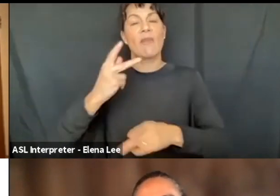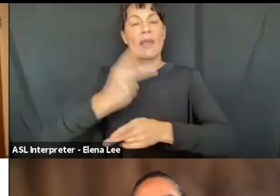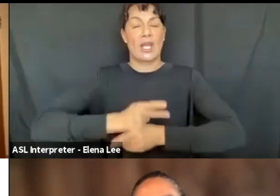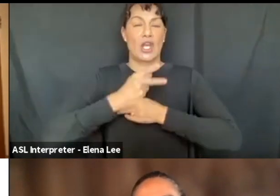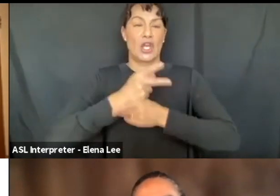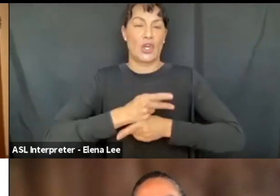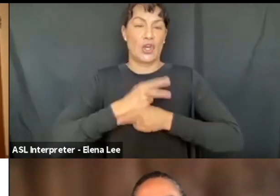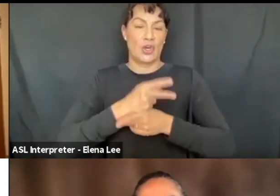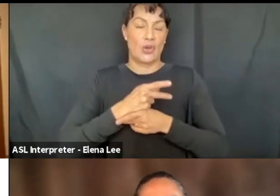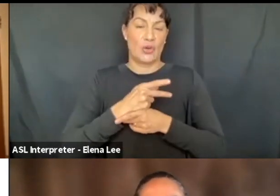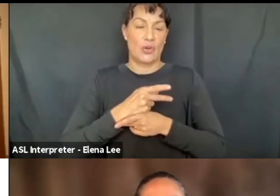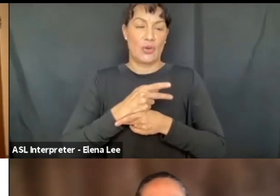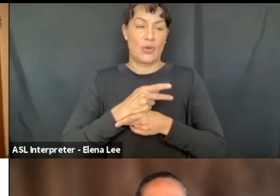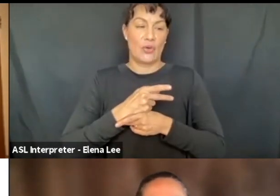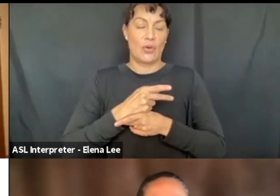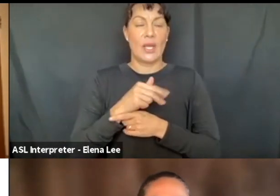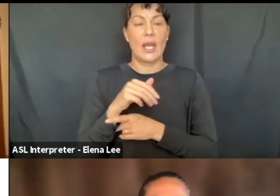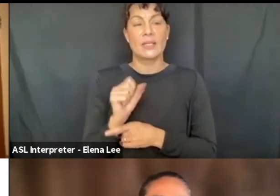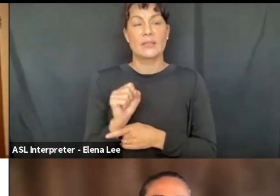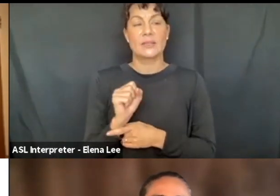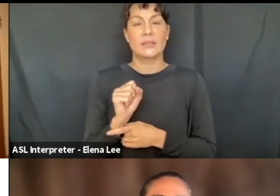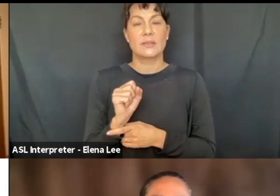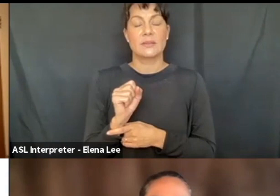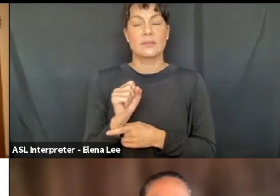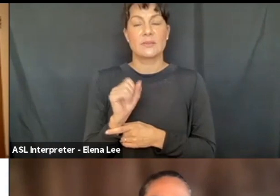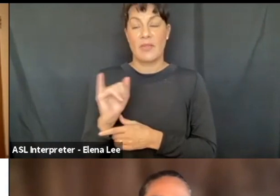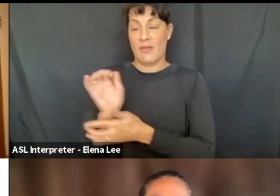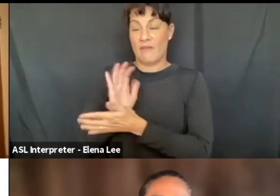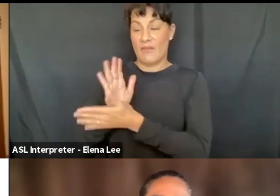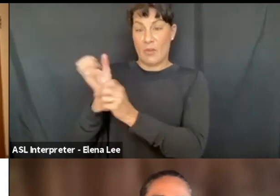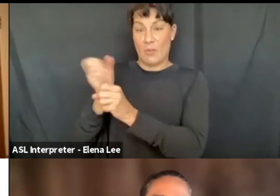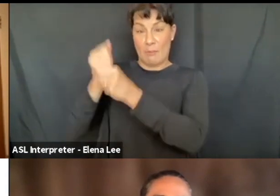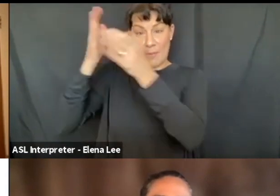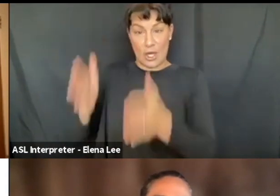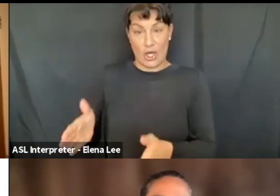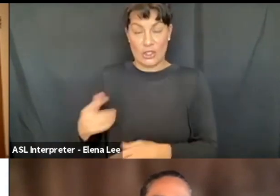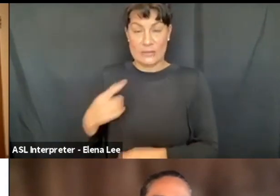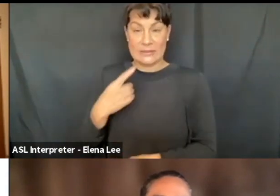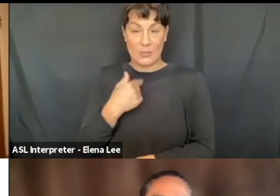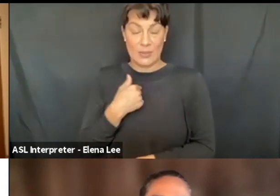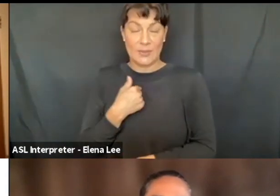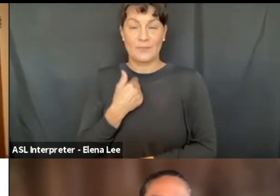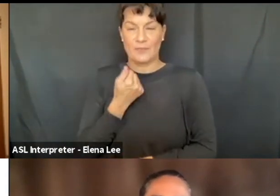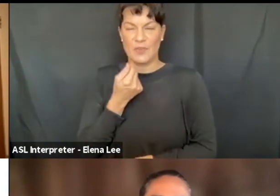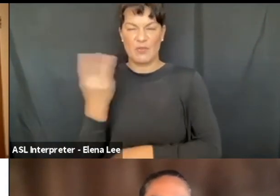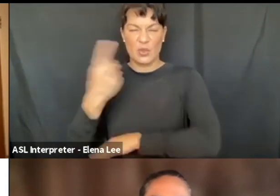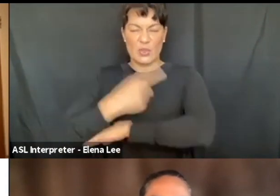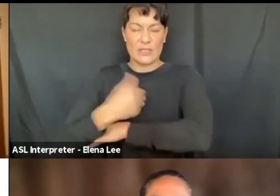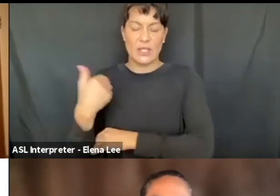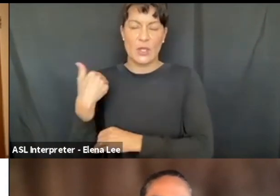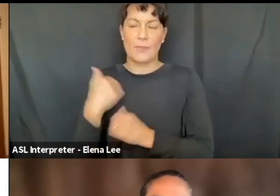As the filmmaker Jim LeBrecht said to me a few days ago, when we really get right down